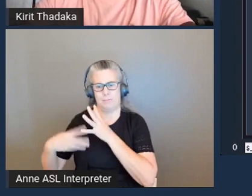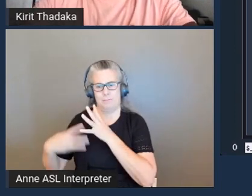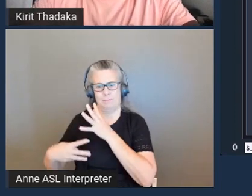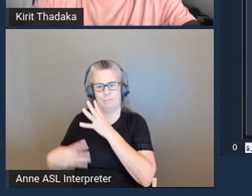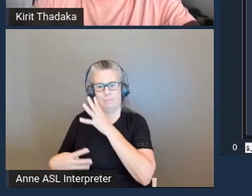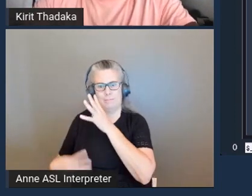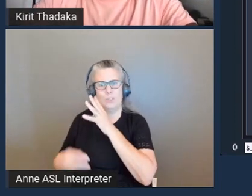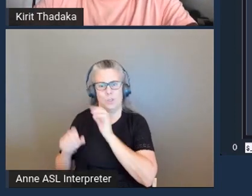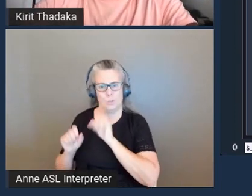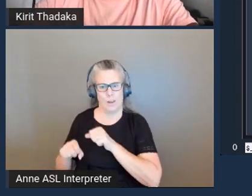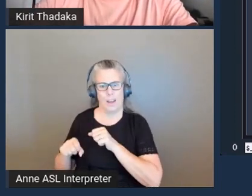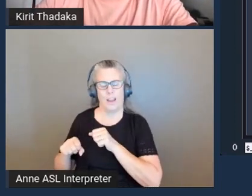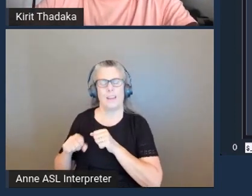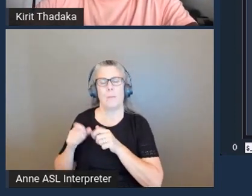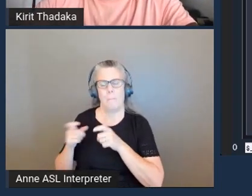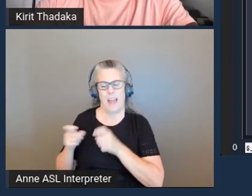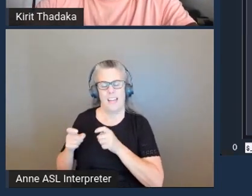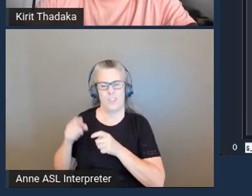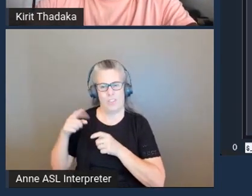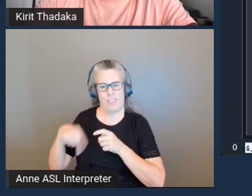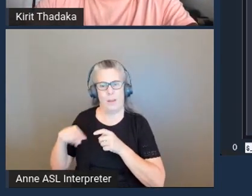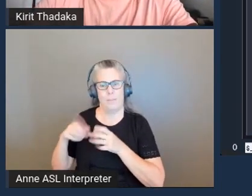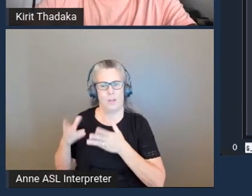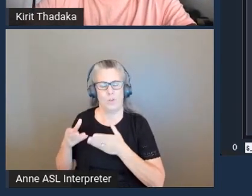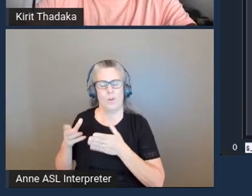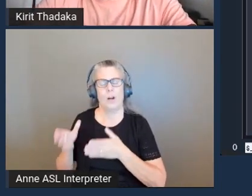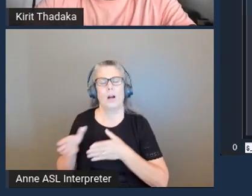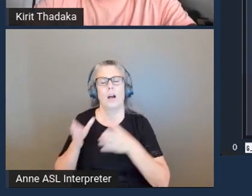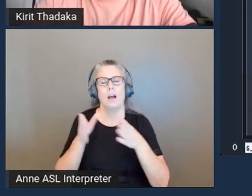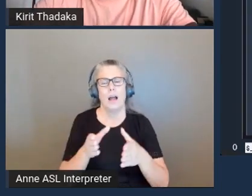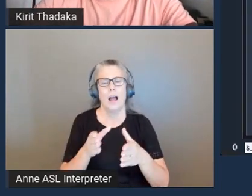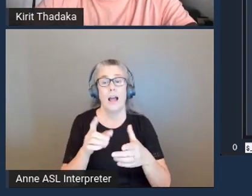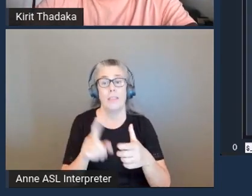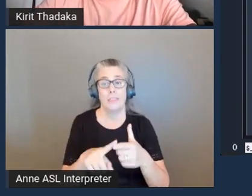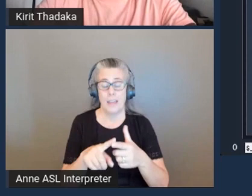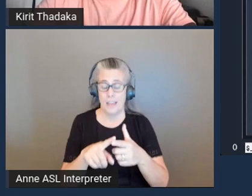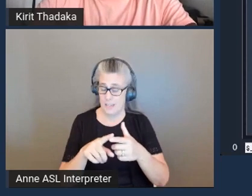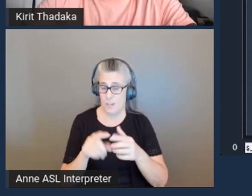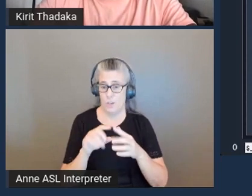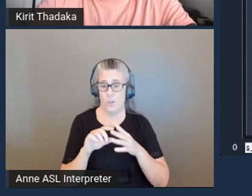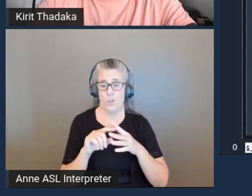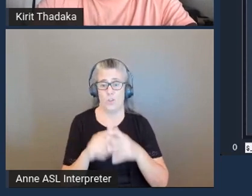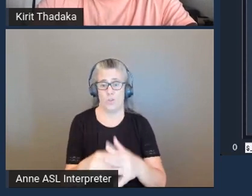and then finally, it uses a Lambda function to deploy the model to a SageMaker endpoint.